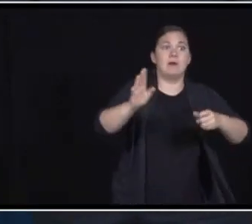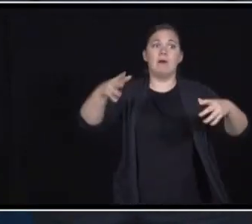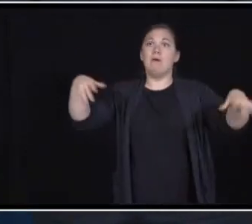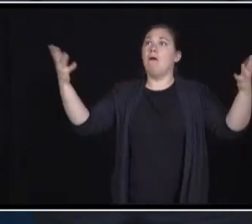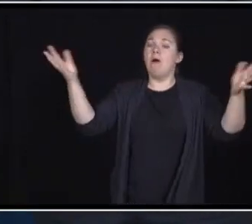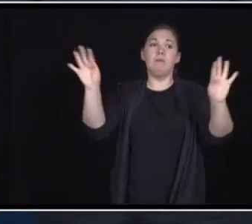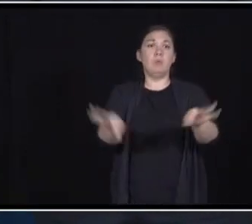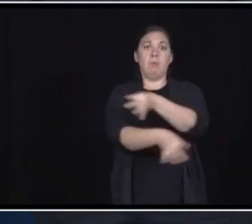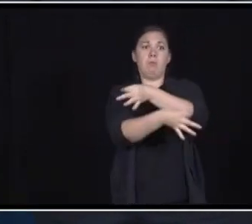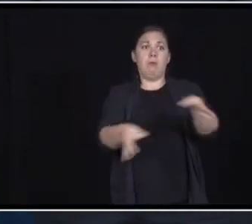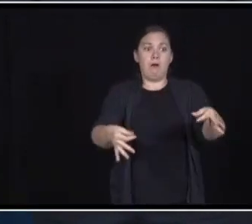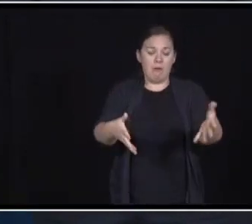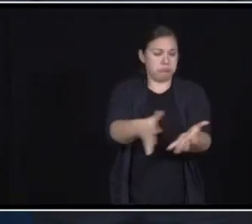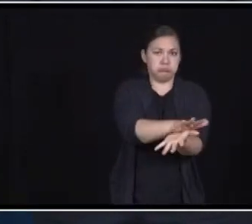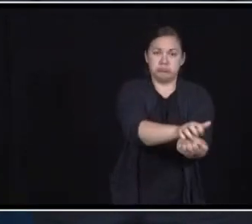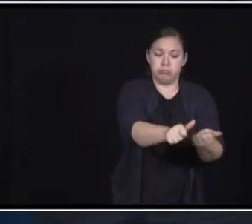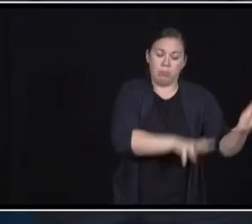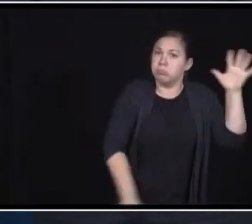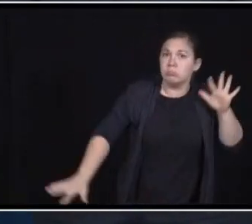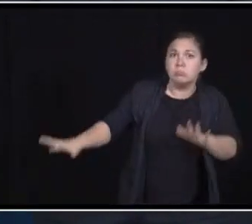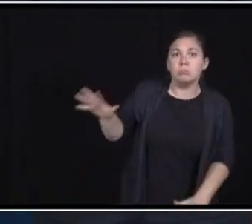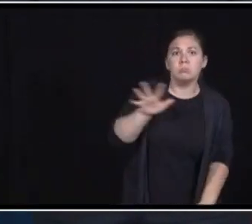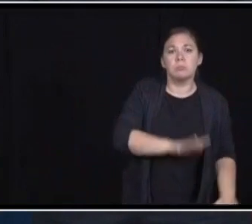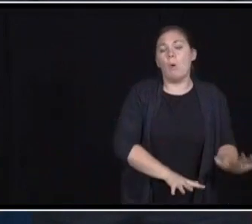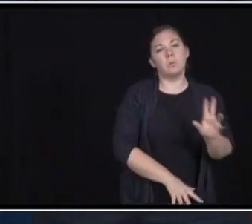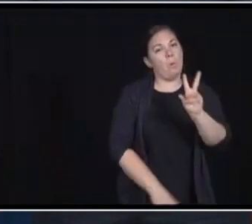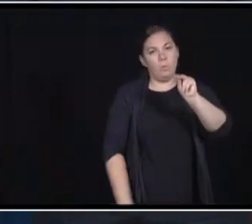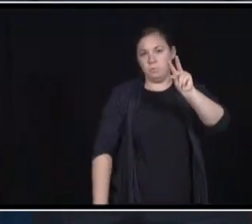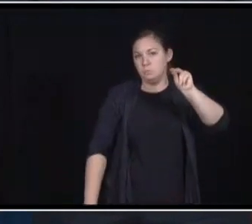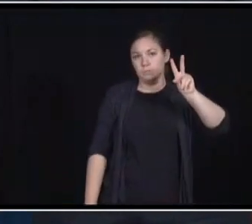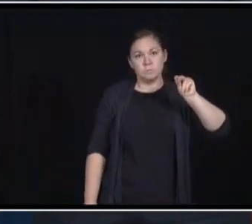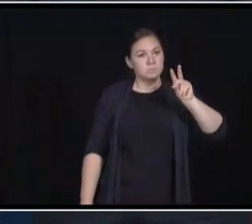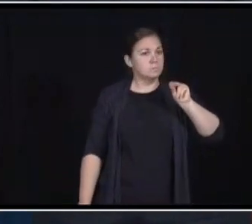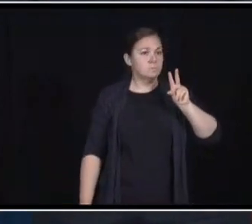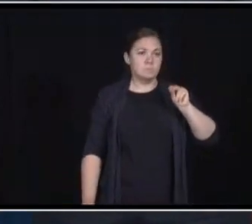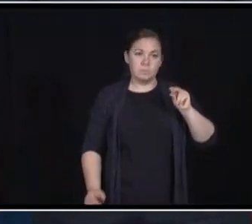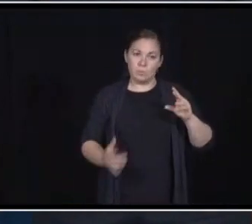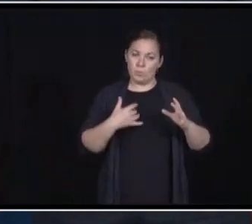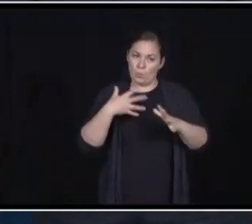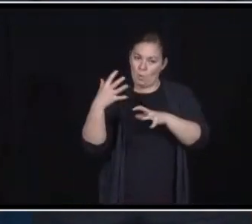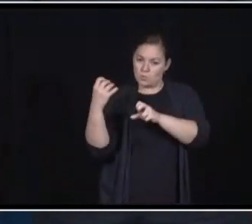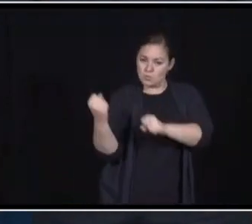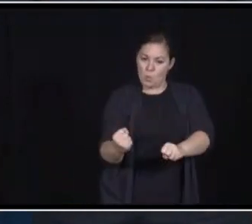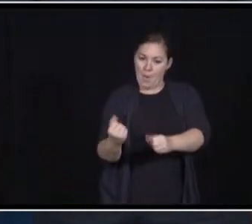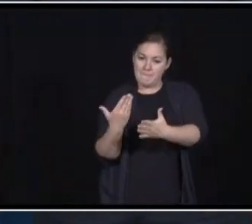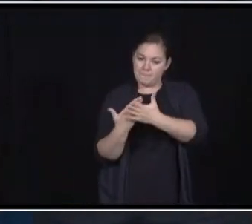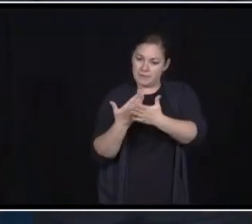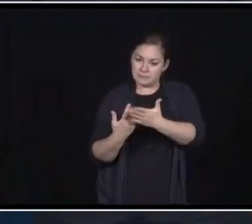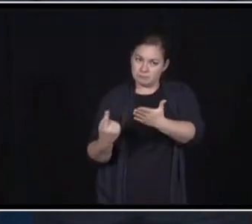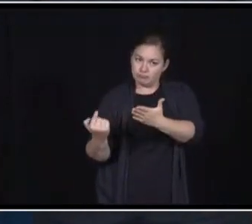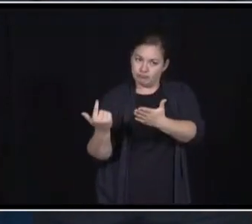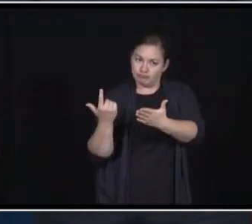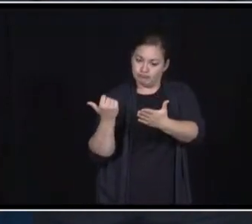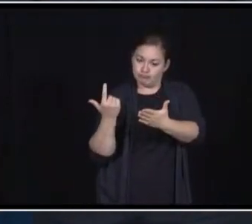I cannot make a decision and just say that I am closing everything down and ruin thousands and thousands of people's livelihood.